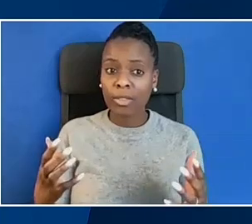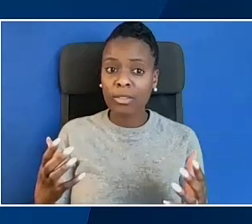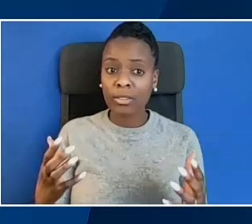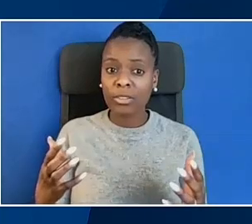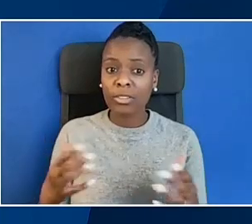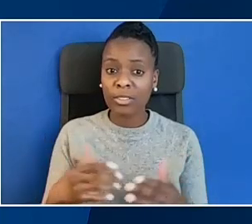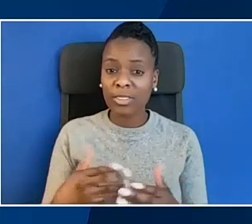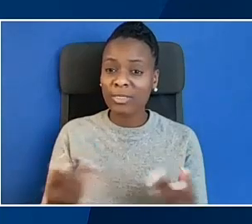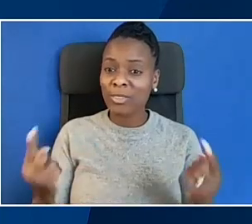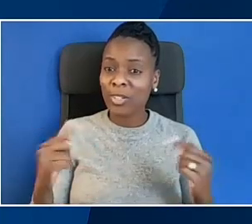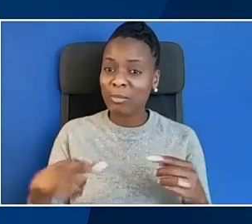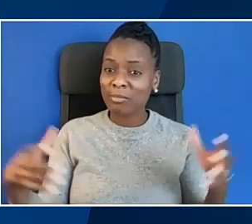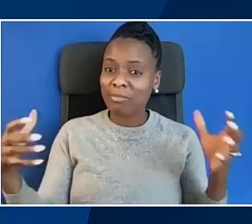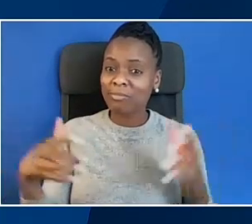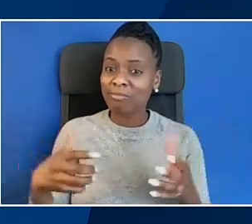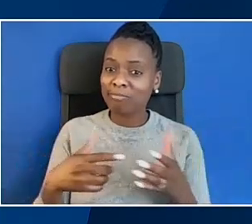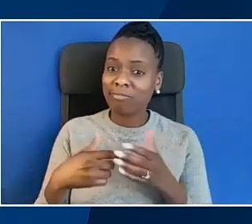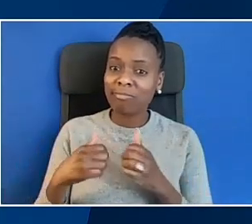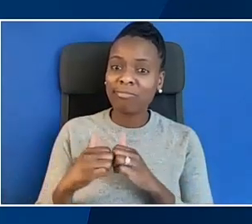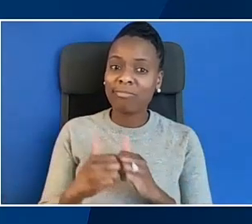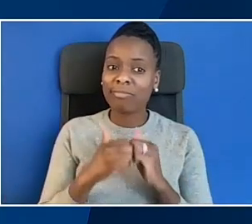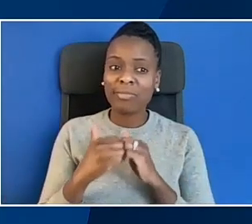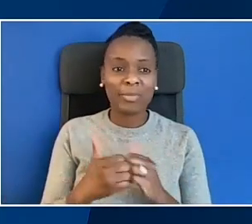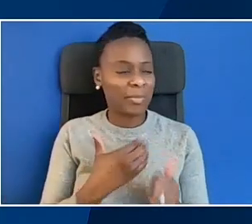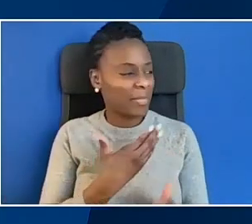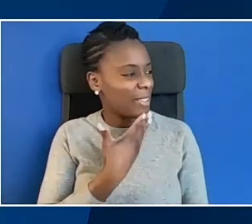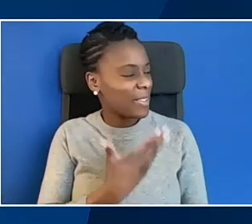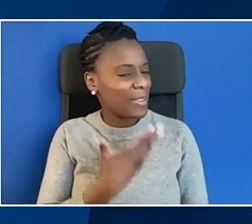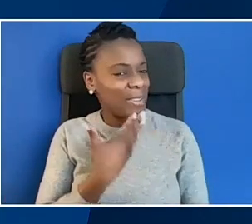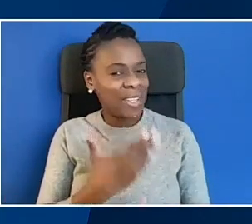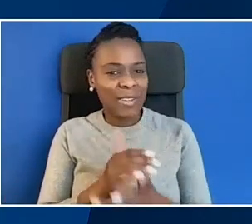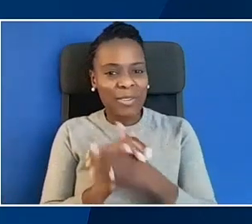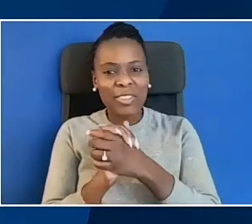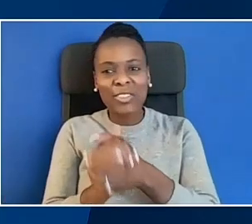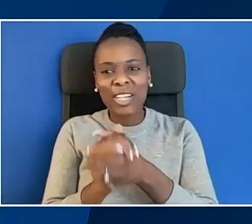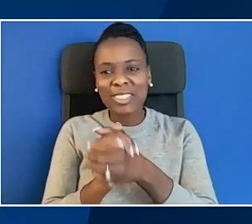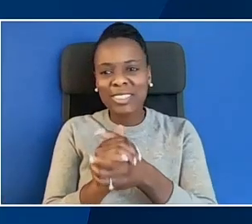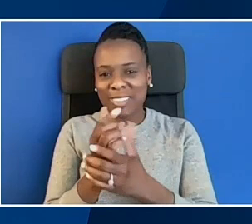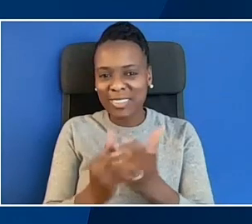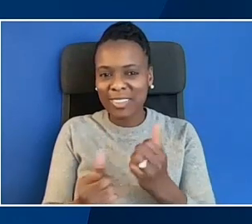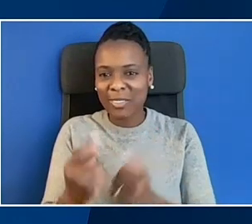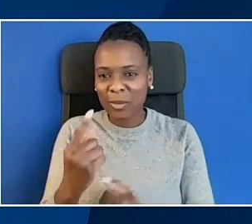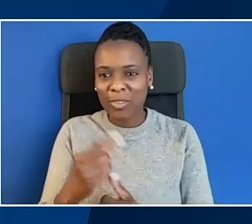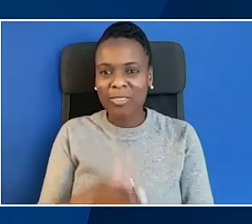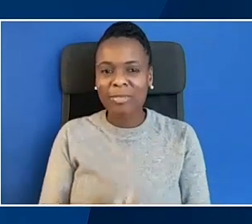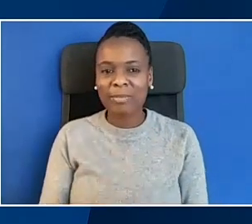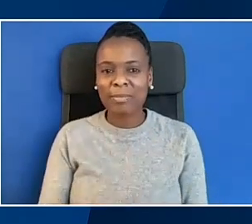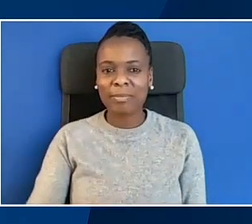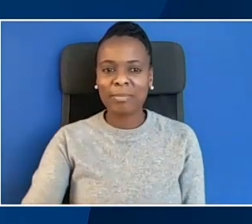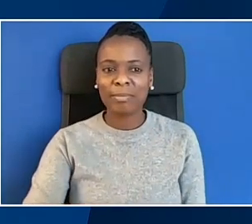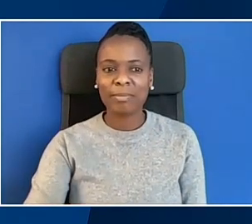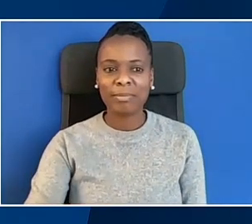together on this. Thank you. Congratulations, everyone. Thank you.